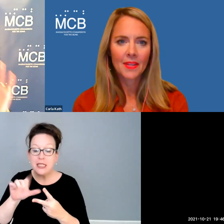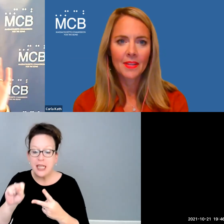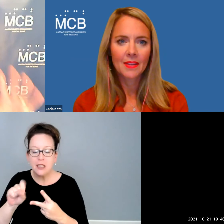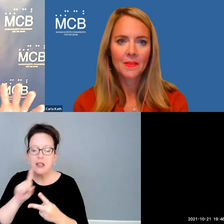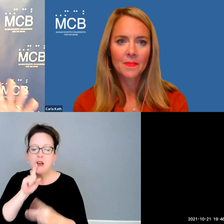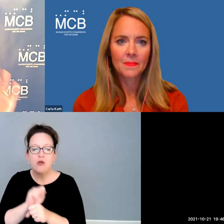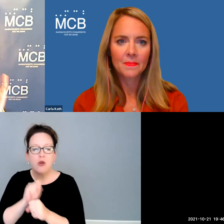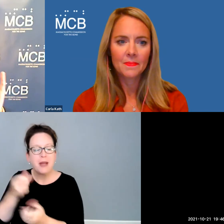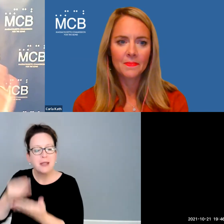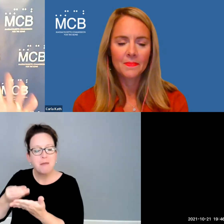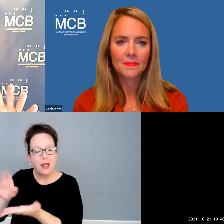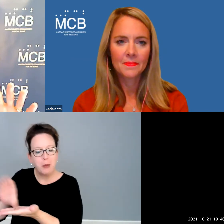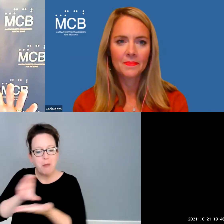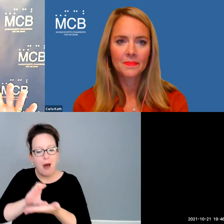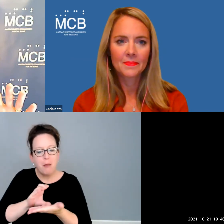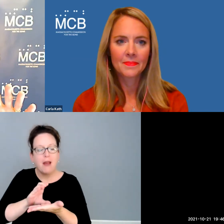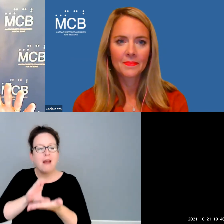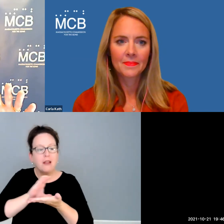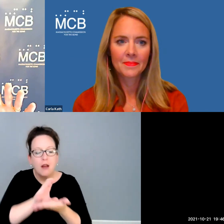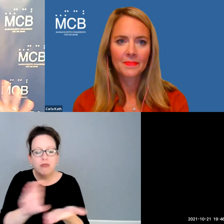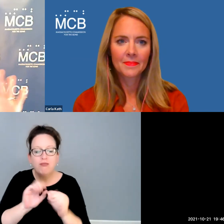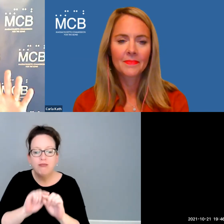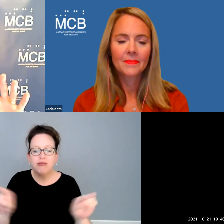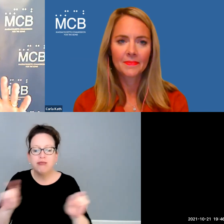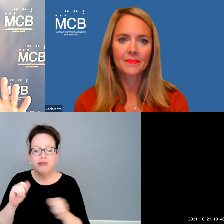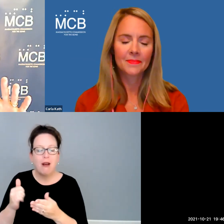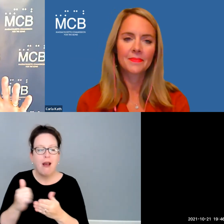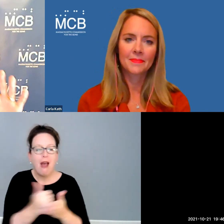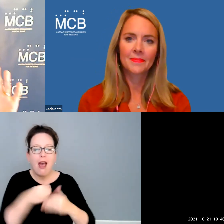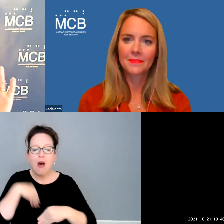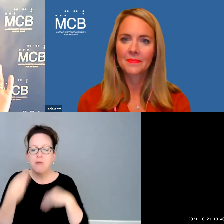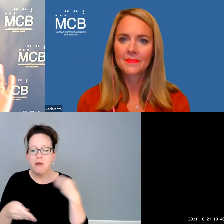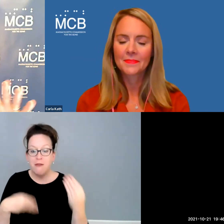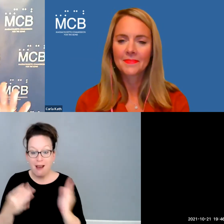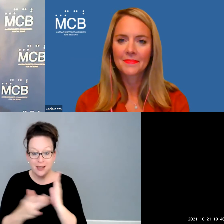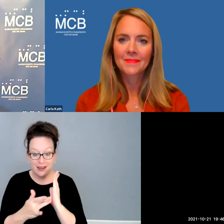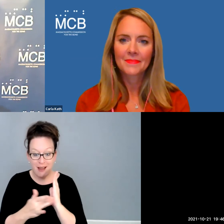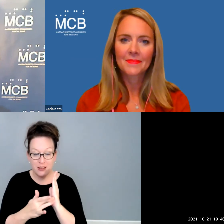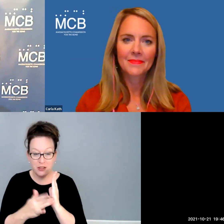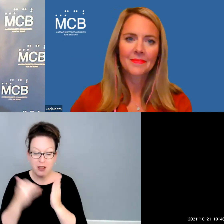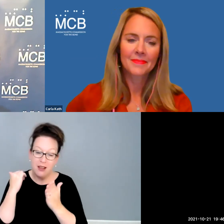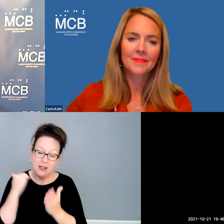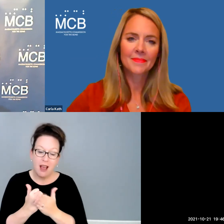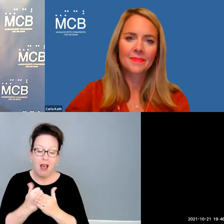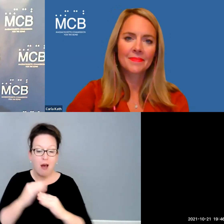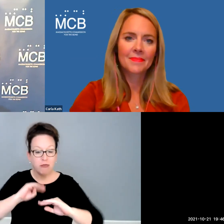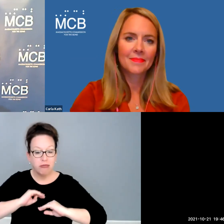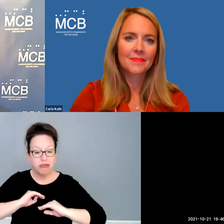out there to ameliorate whatever needs to be done to accommodate the person in the workplace.